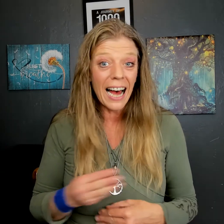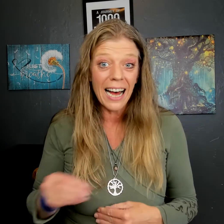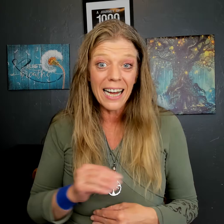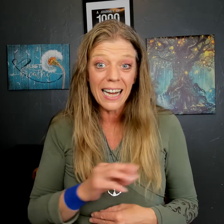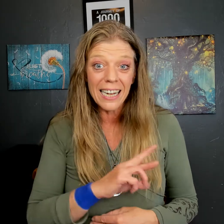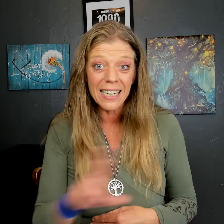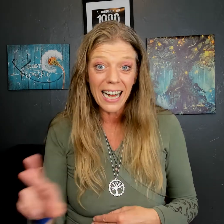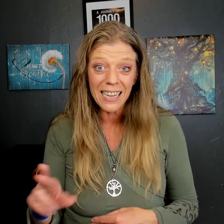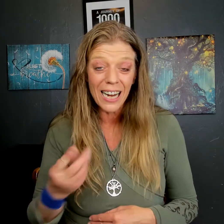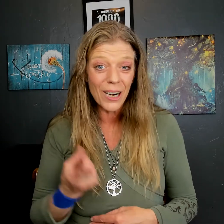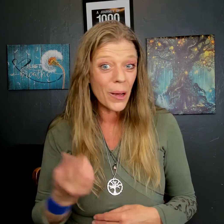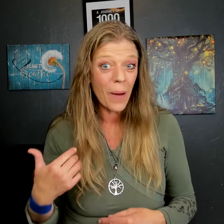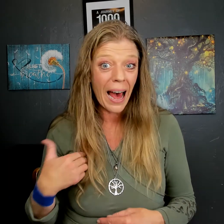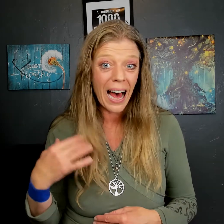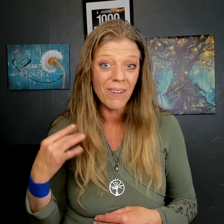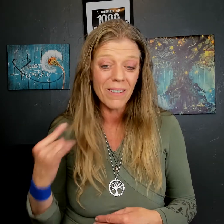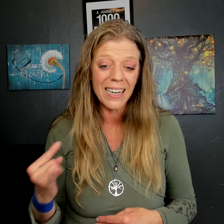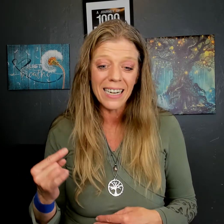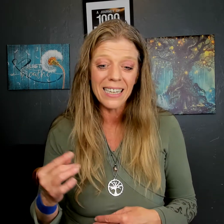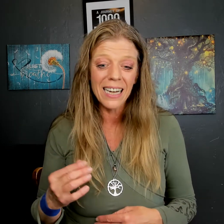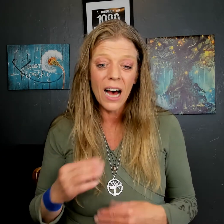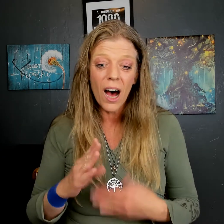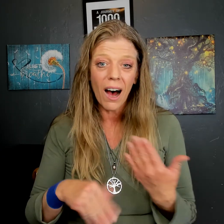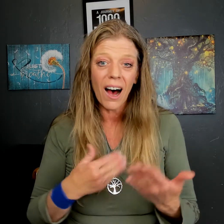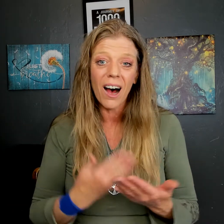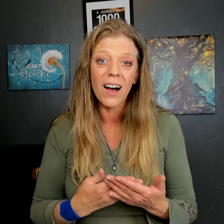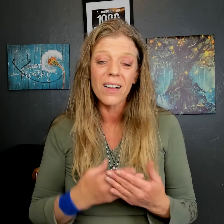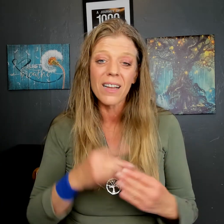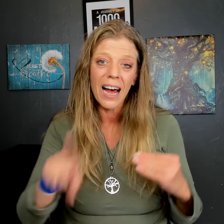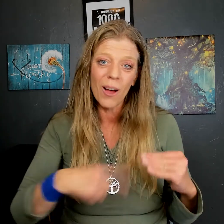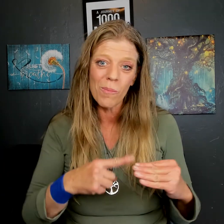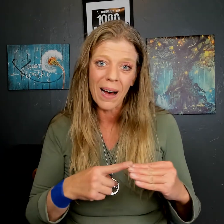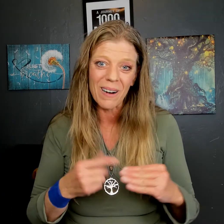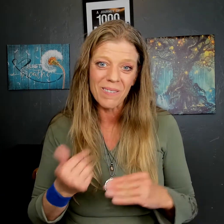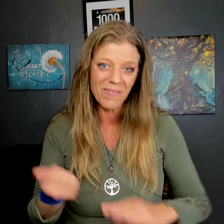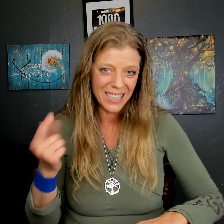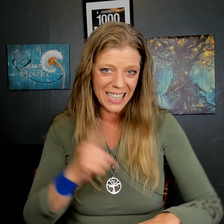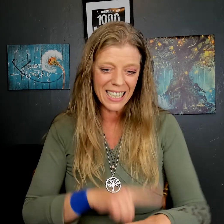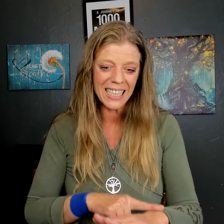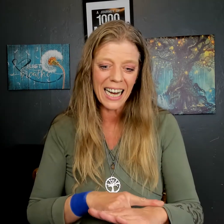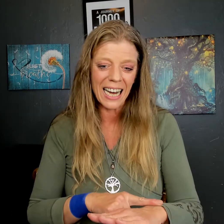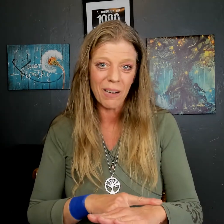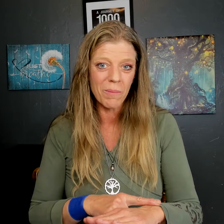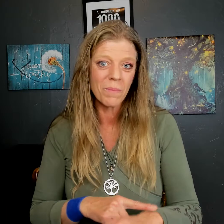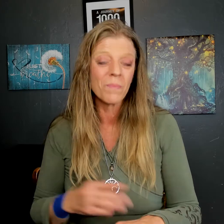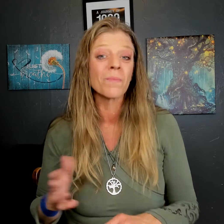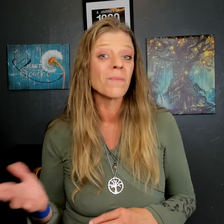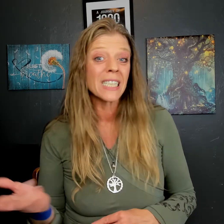And there you have it! All About the Time.